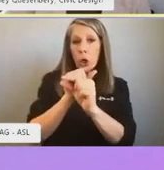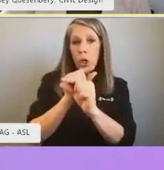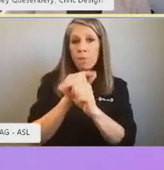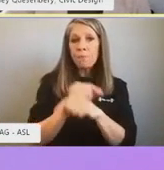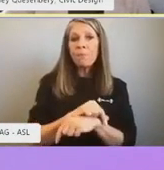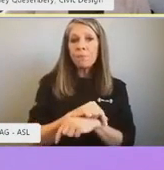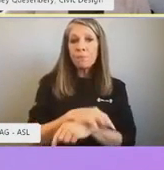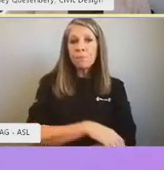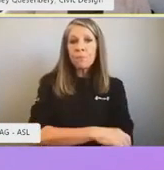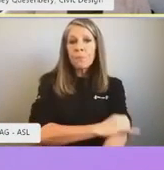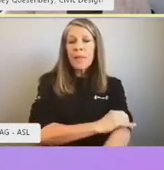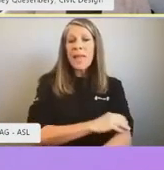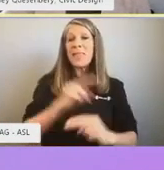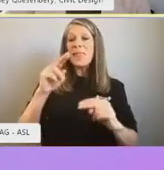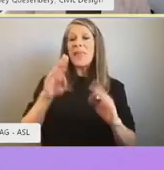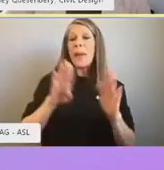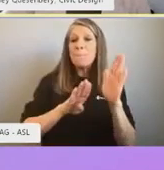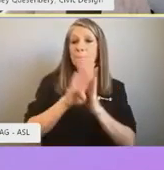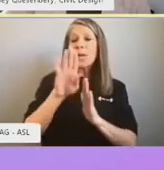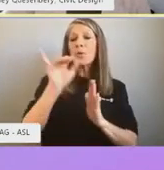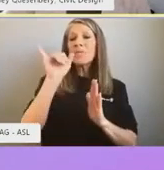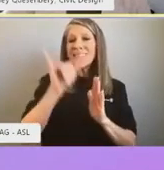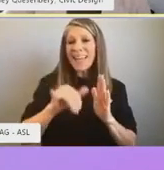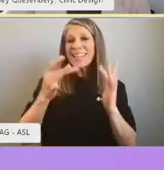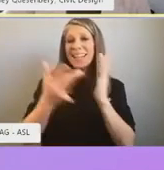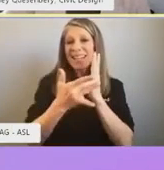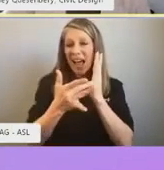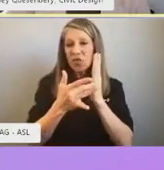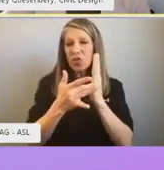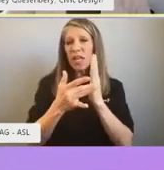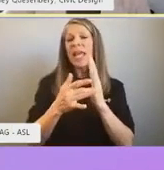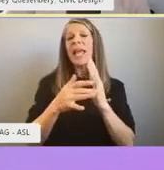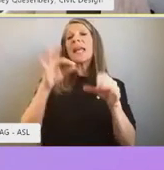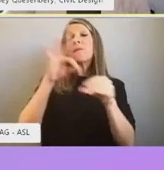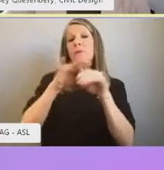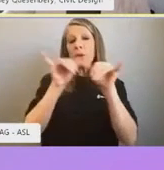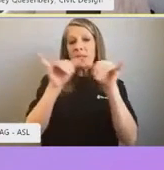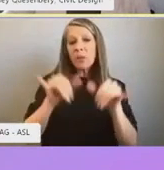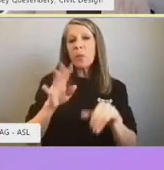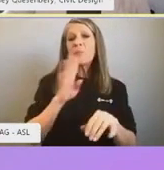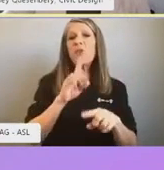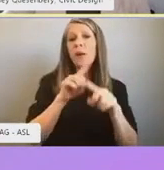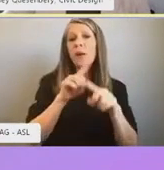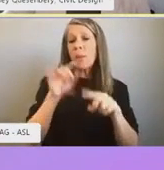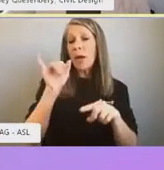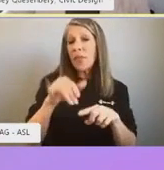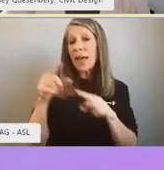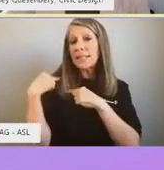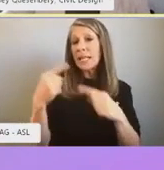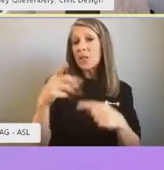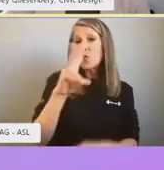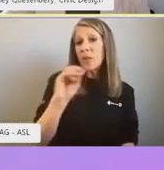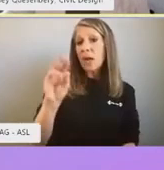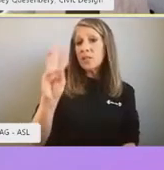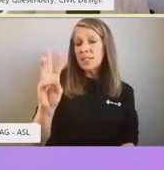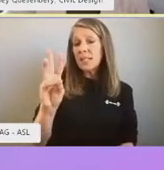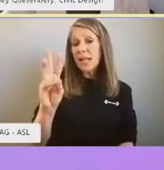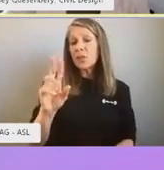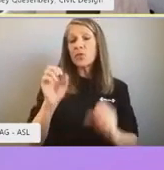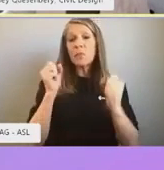project that Microsoft is promoting called election guard that builds that technology into a